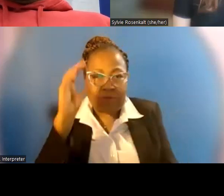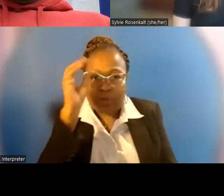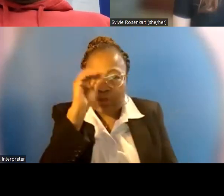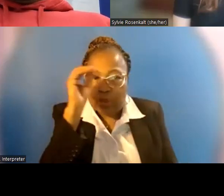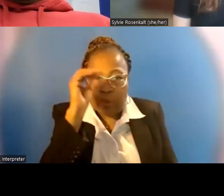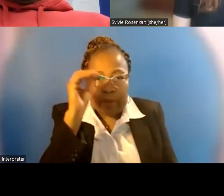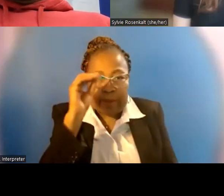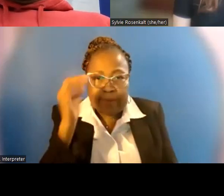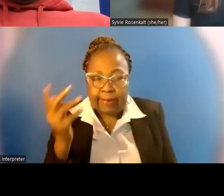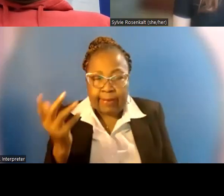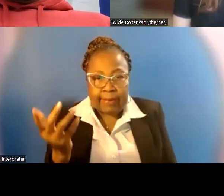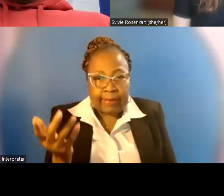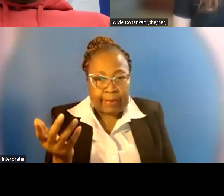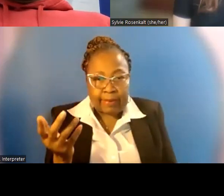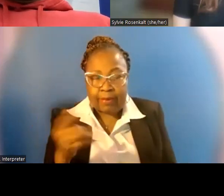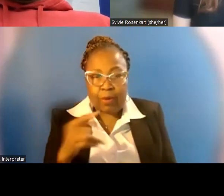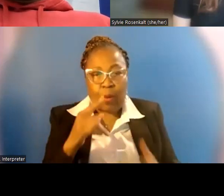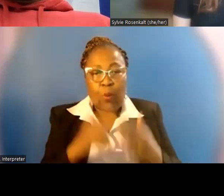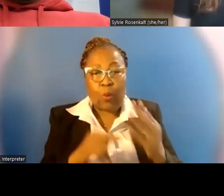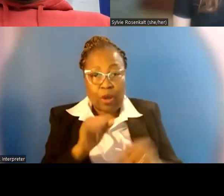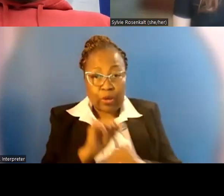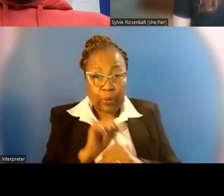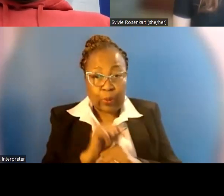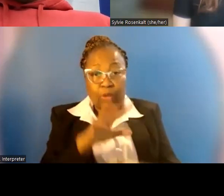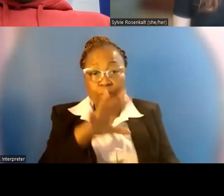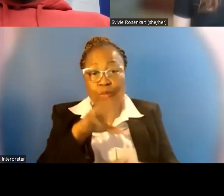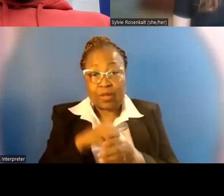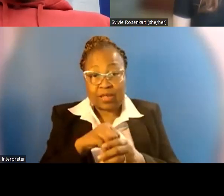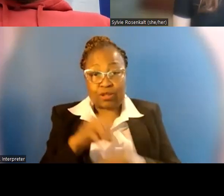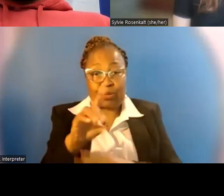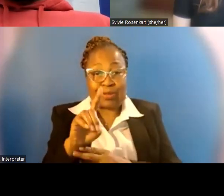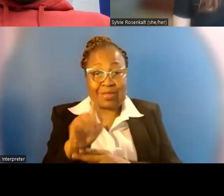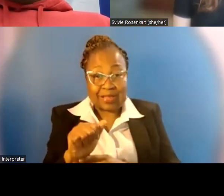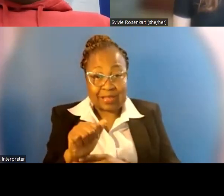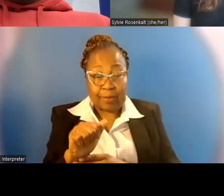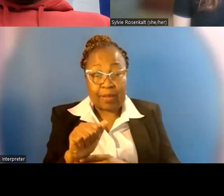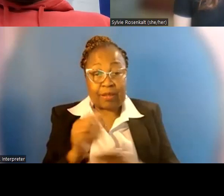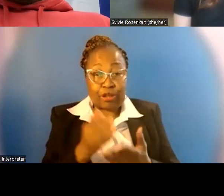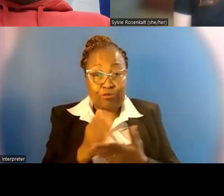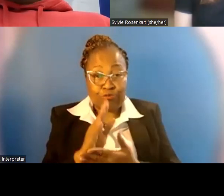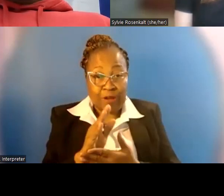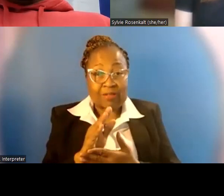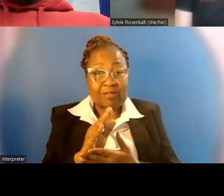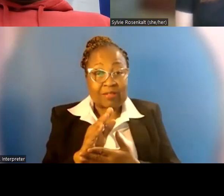what work went into disability rights and activism during that time period.